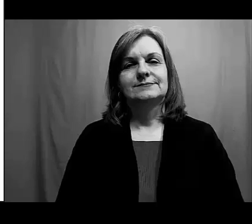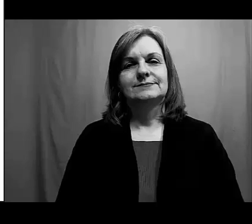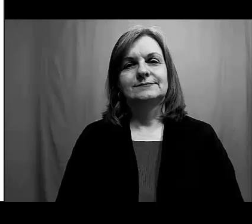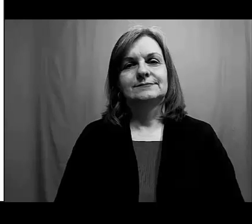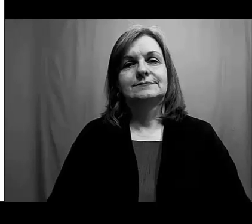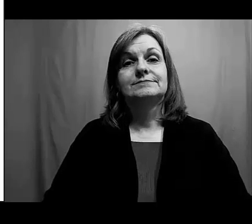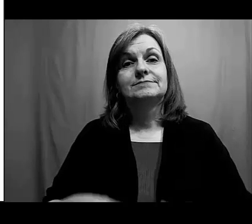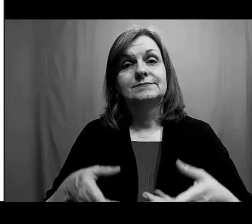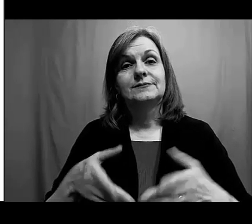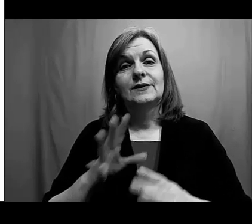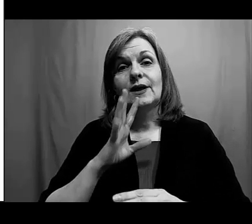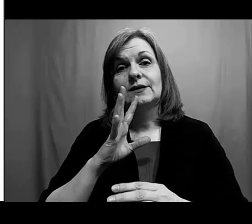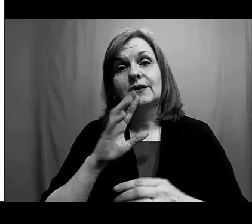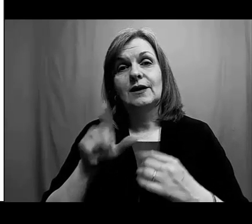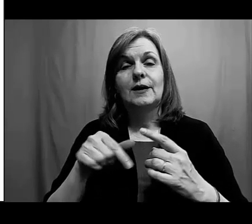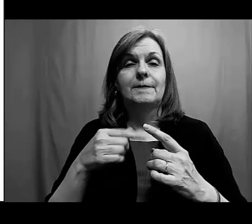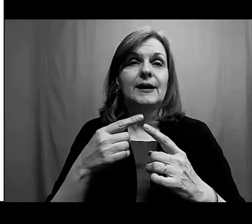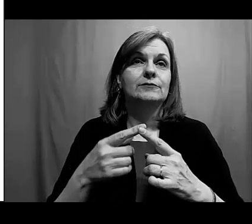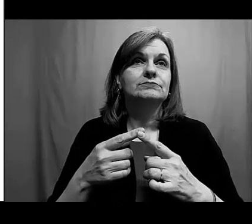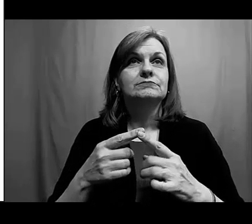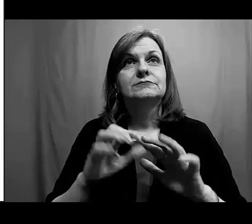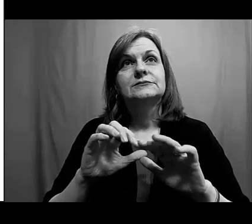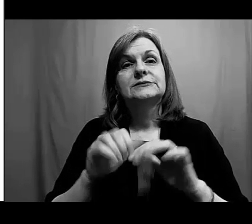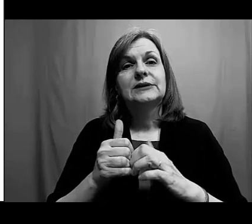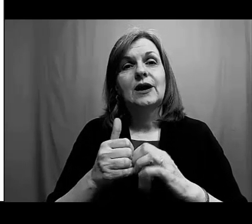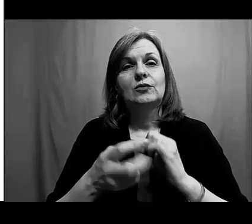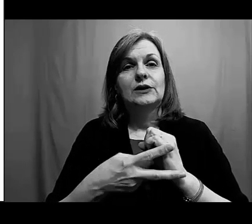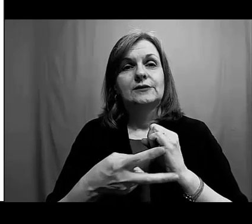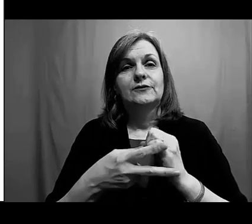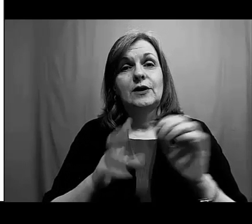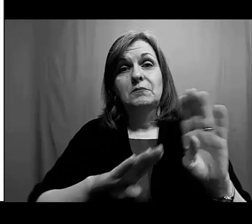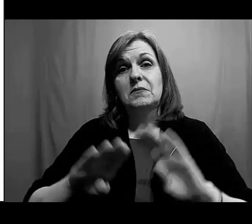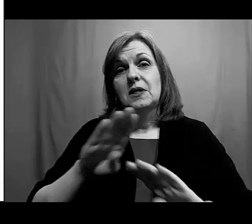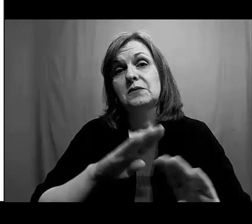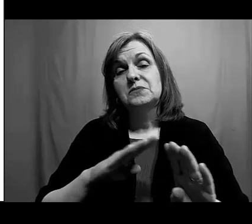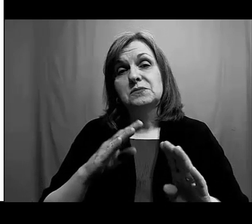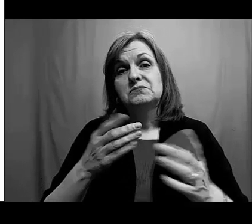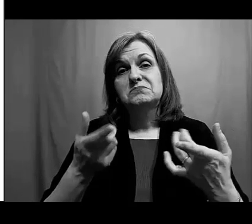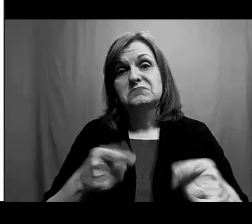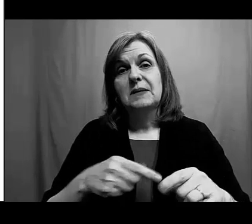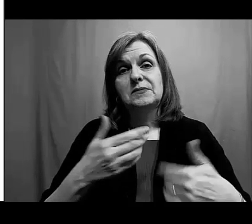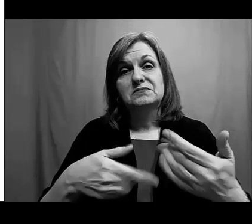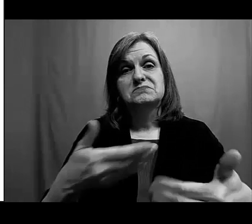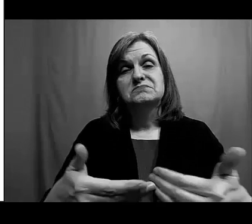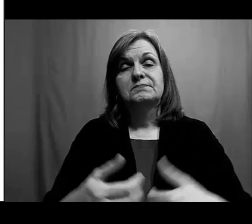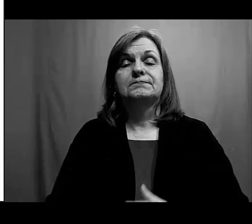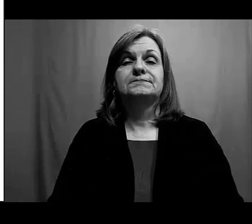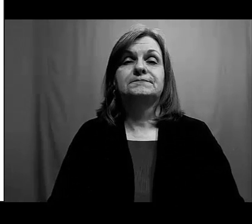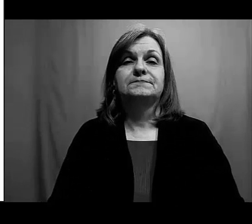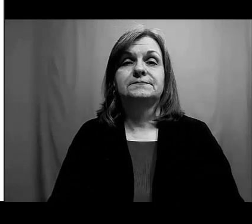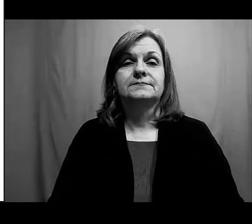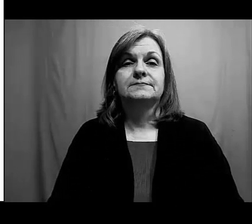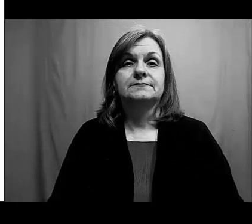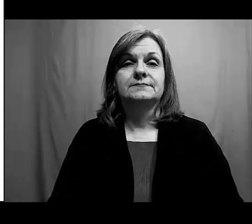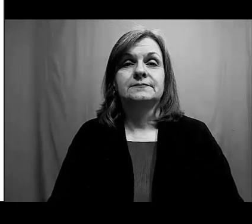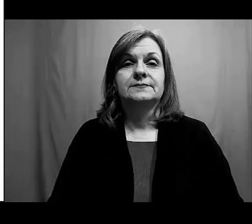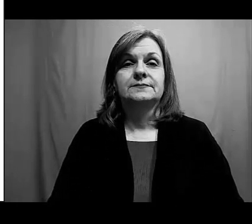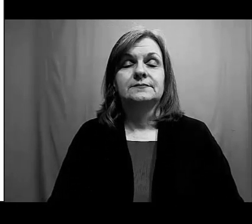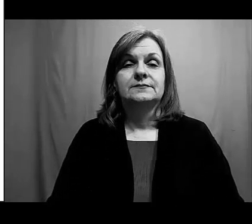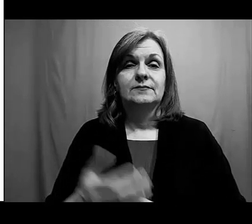Let spend a few minutes thinking about how conservation biology might work